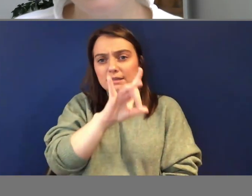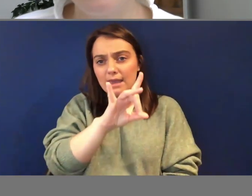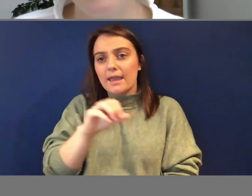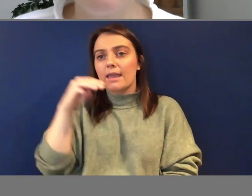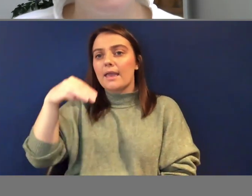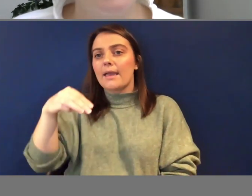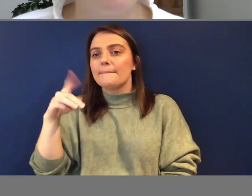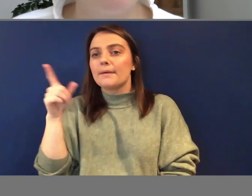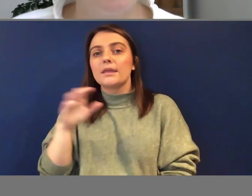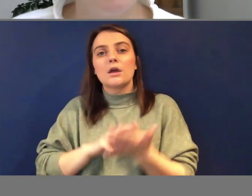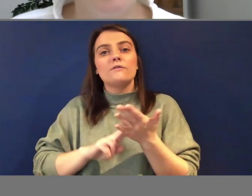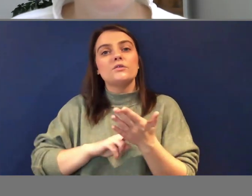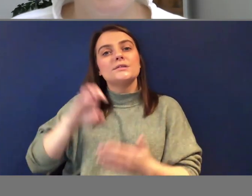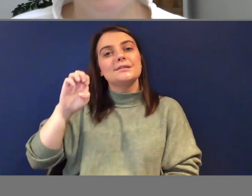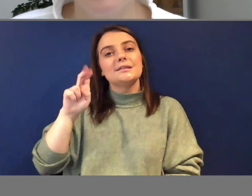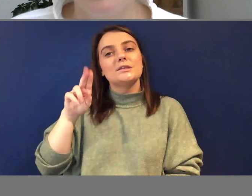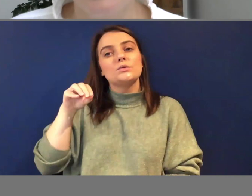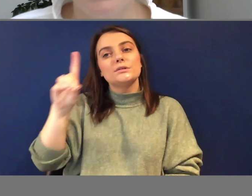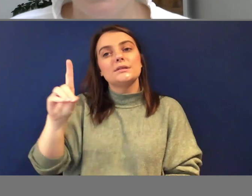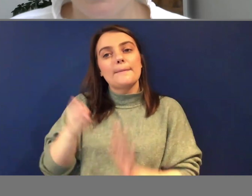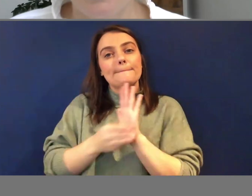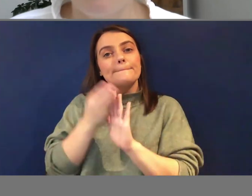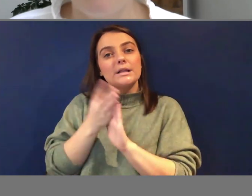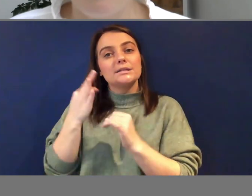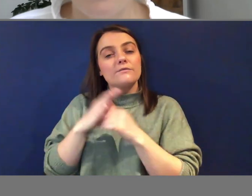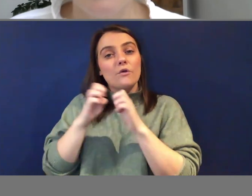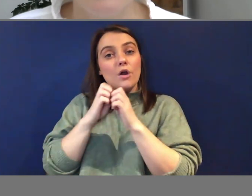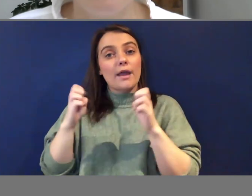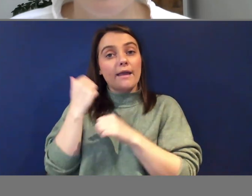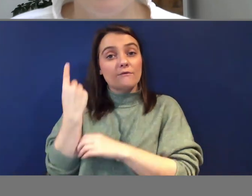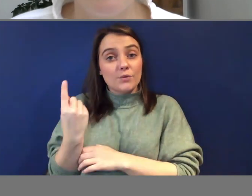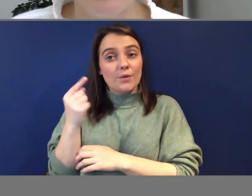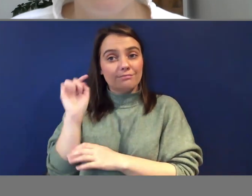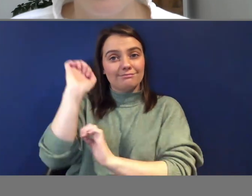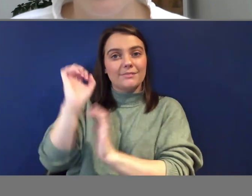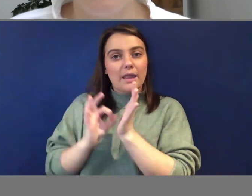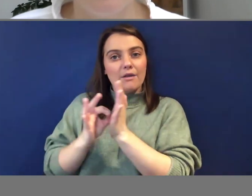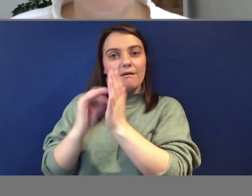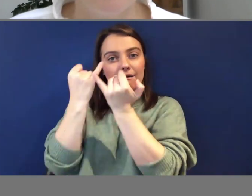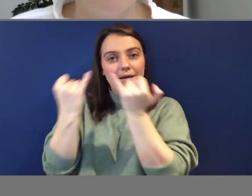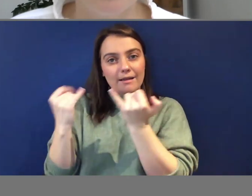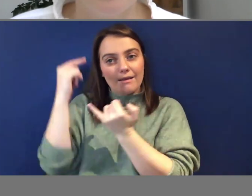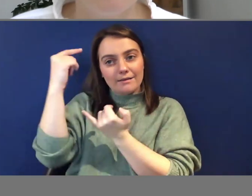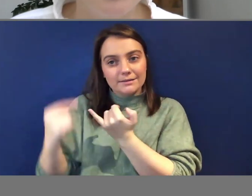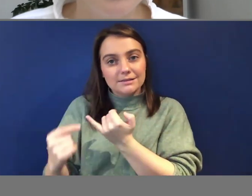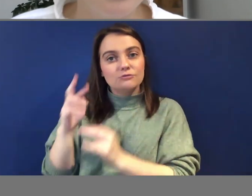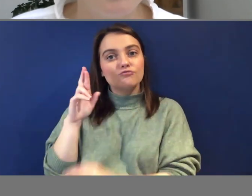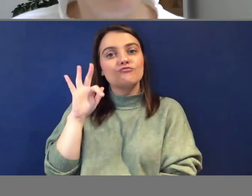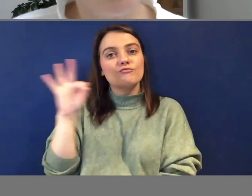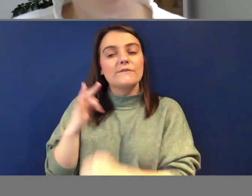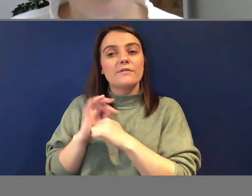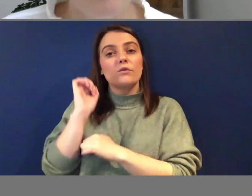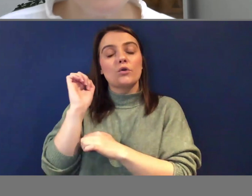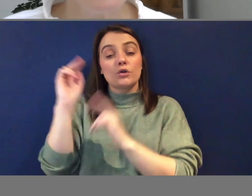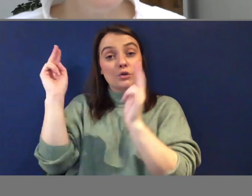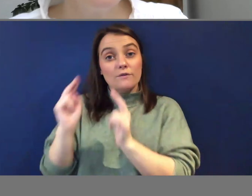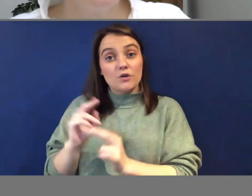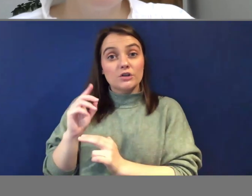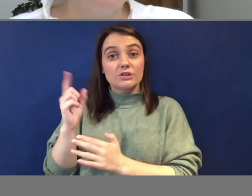the CEUD buildings for everyone UD guidelines as a reference point for Universal Design so if we look